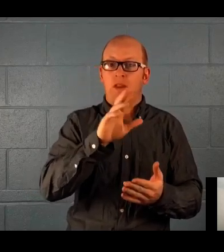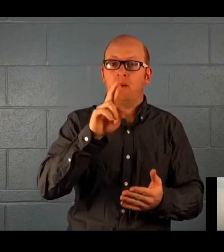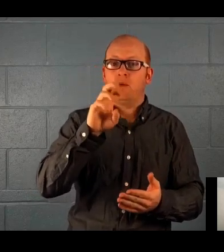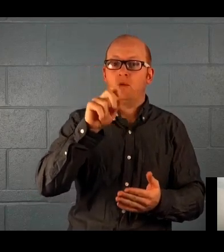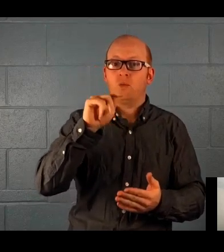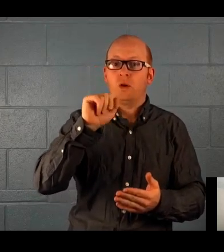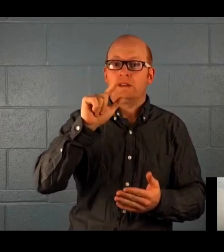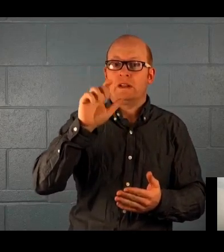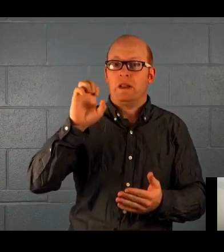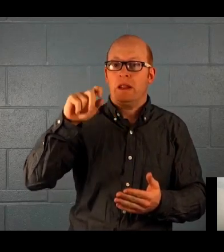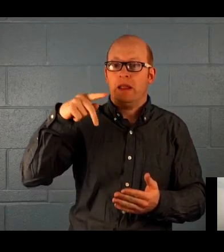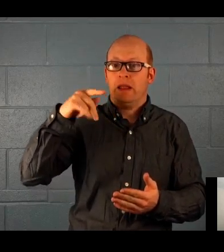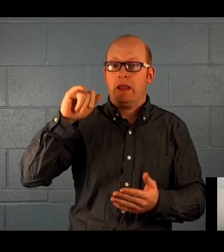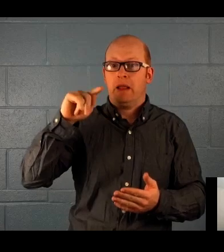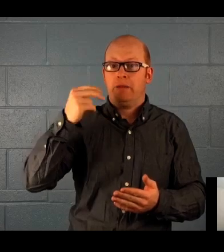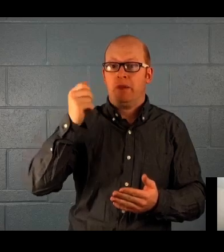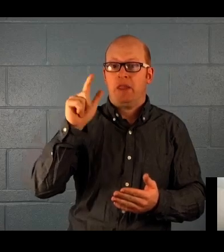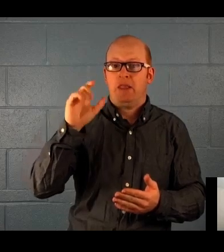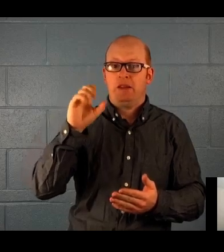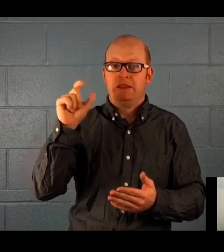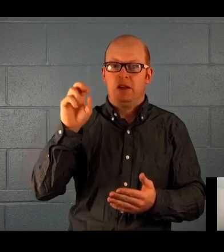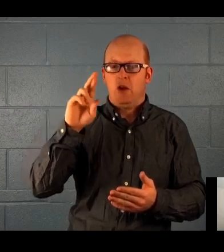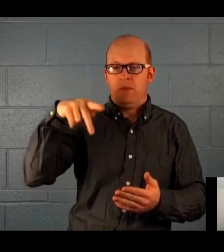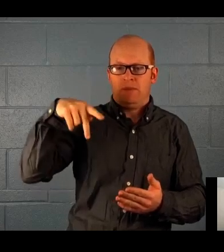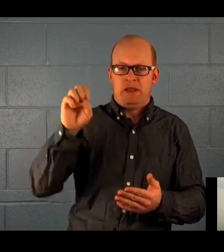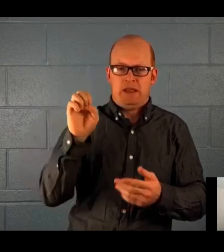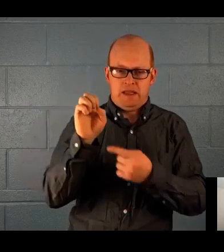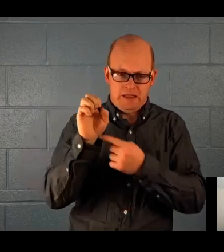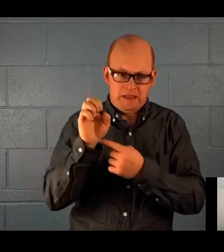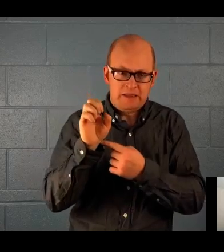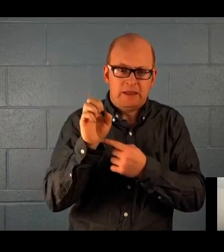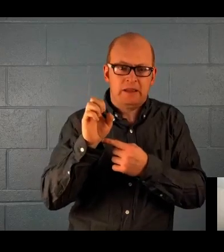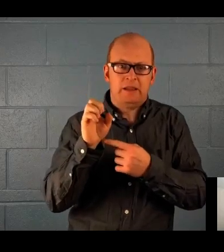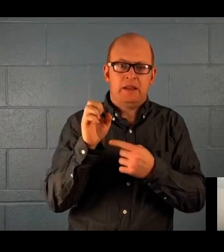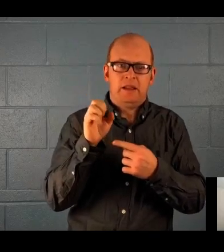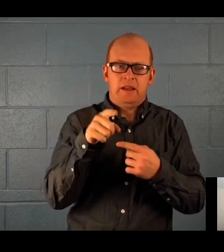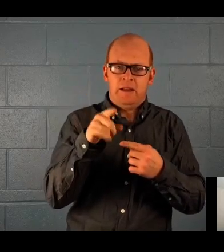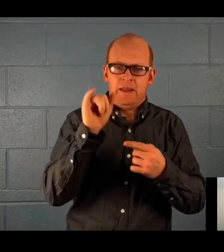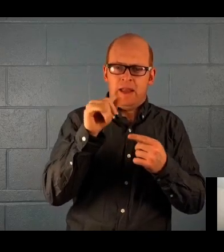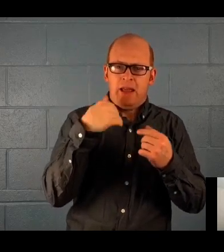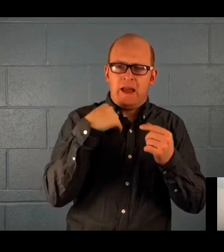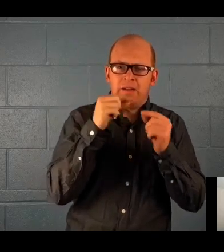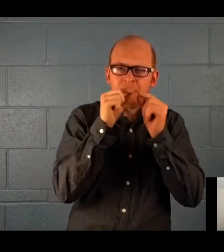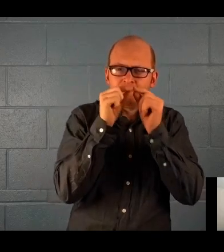or the RPE, there are these little pigmented granules, called melanosomes, and they failed